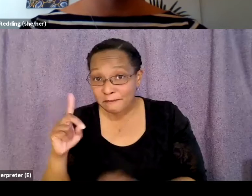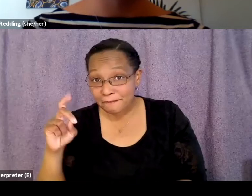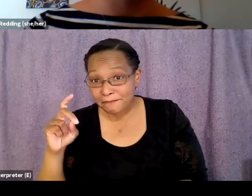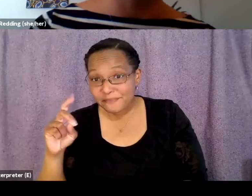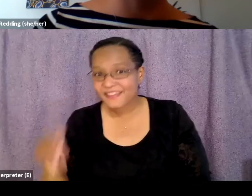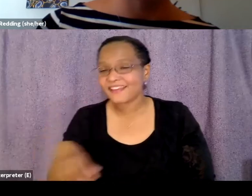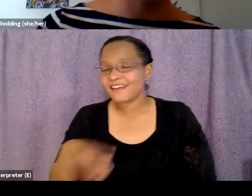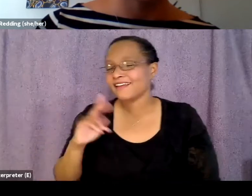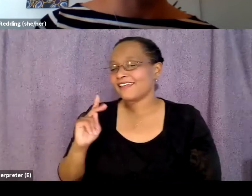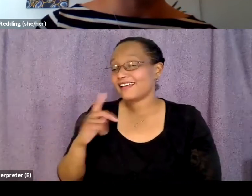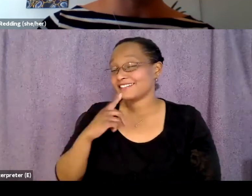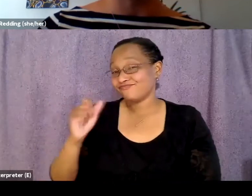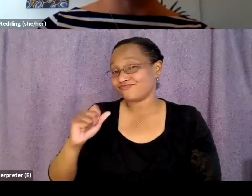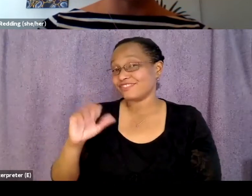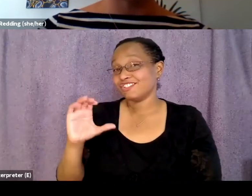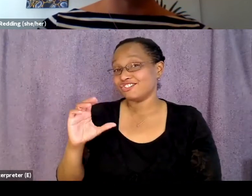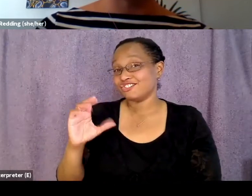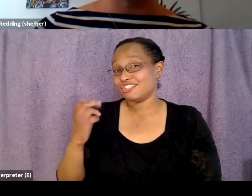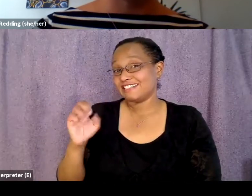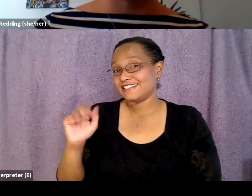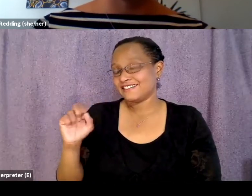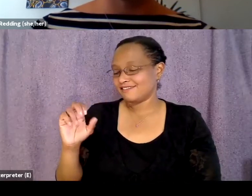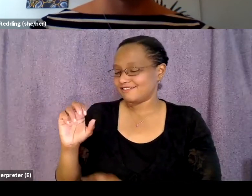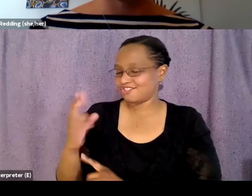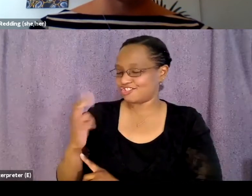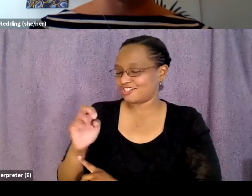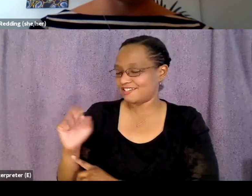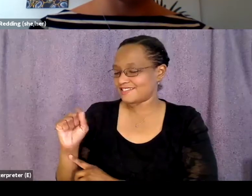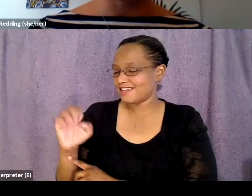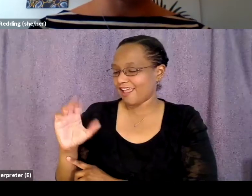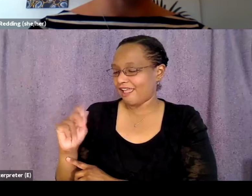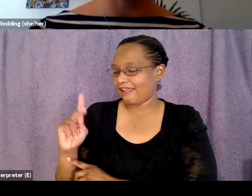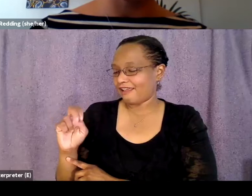Keah Brown: We really care about each other it's a whole thing we follow each other on